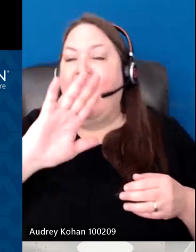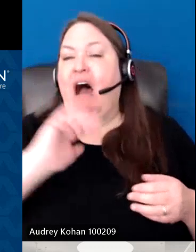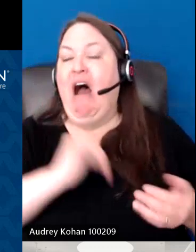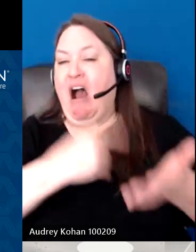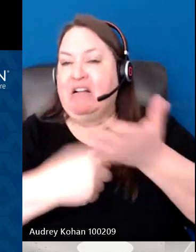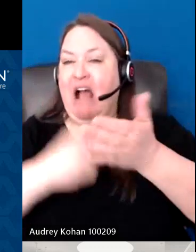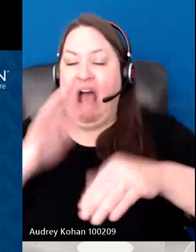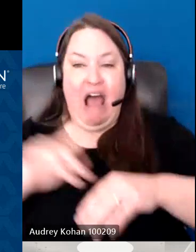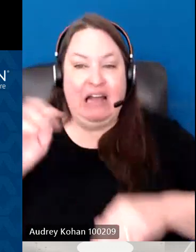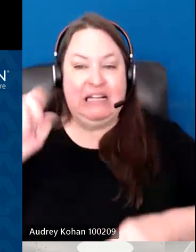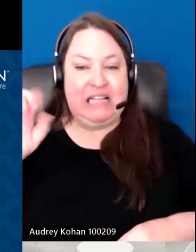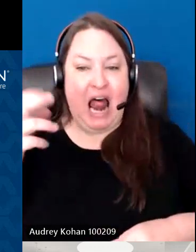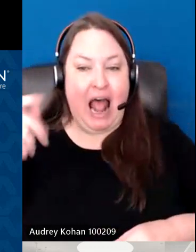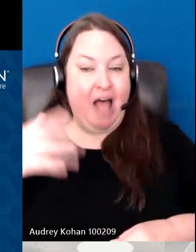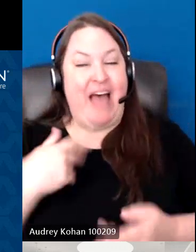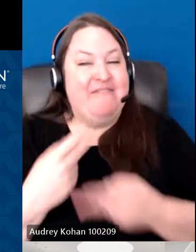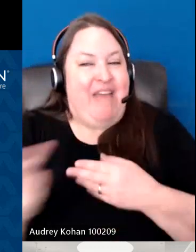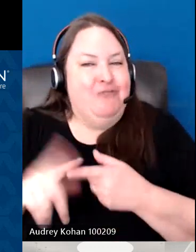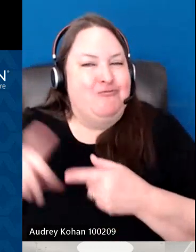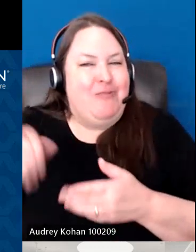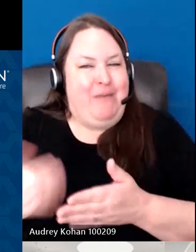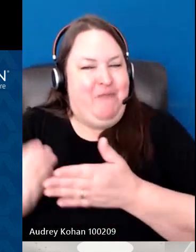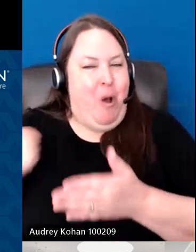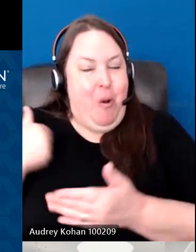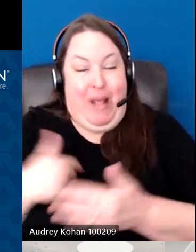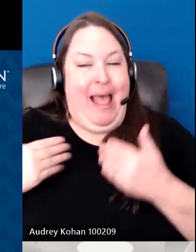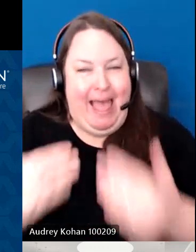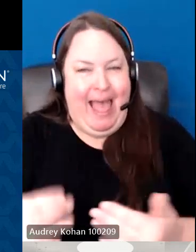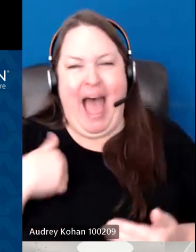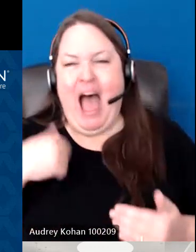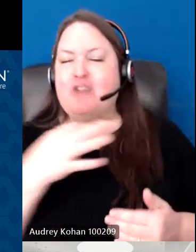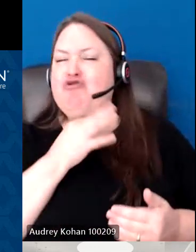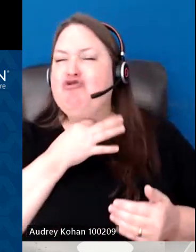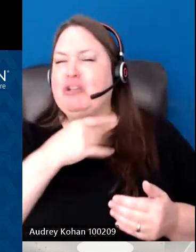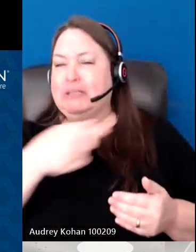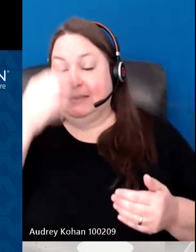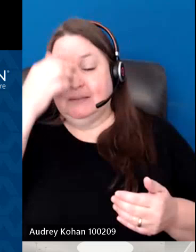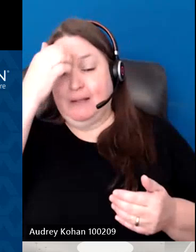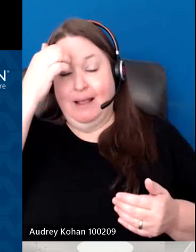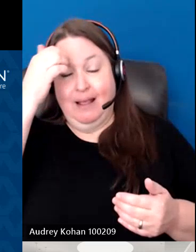I I failed to do that before we went into the Q&A and I would be curious um to hear Carla's